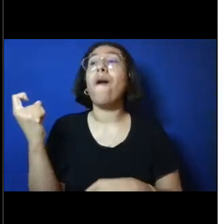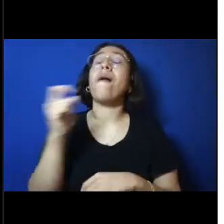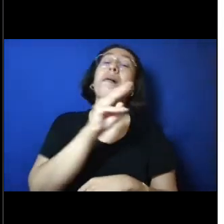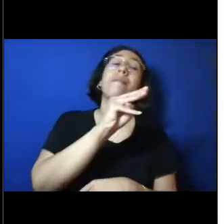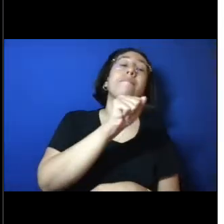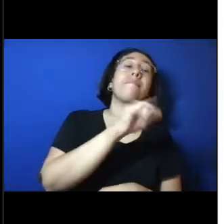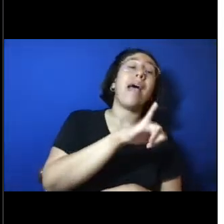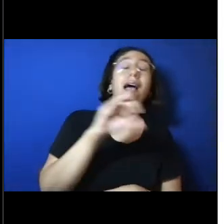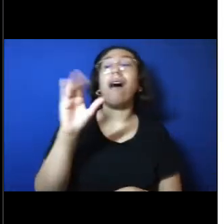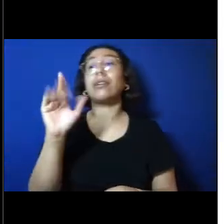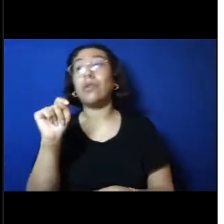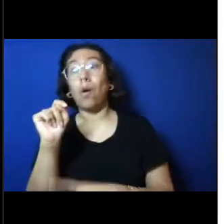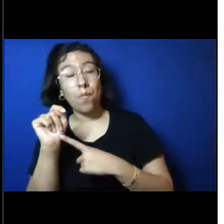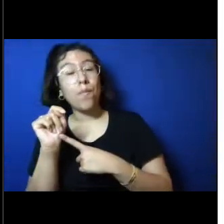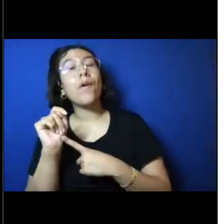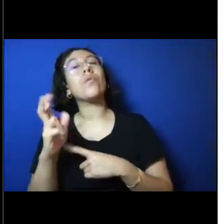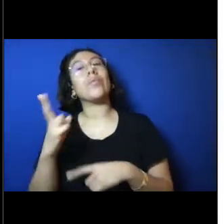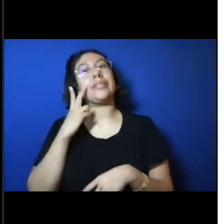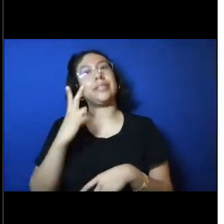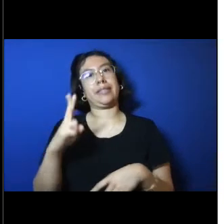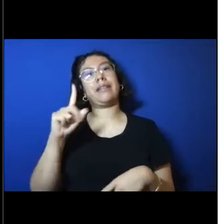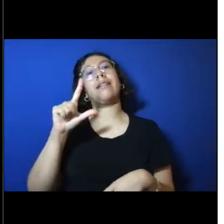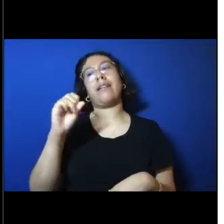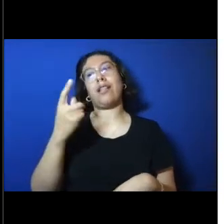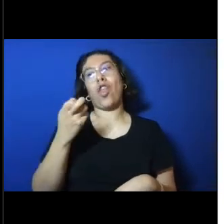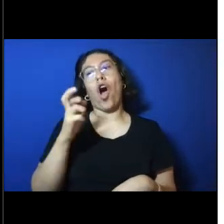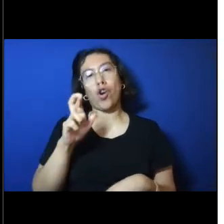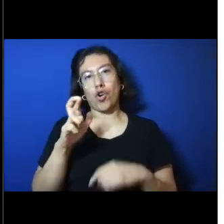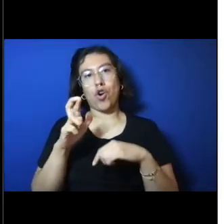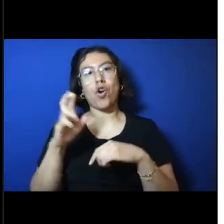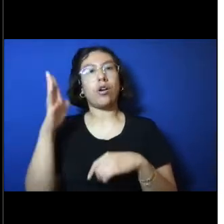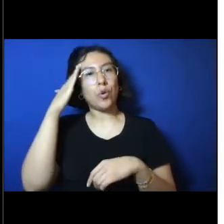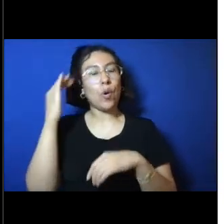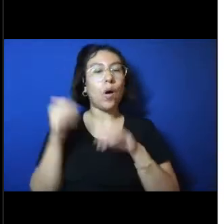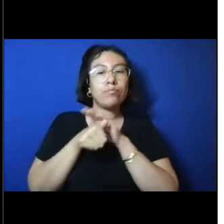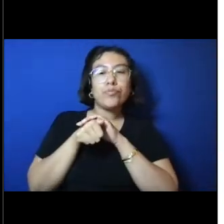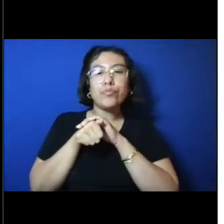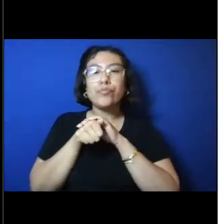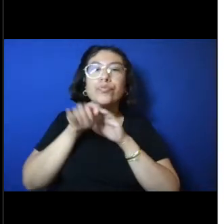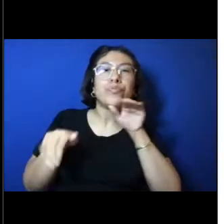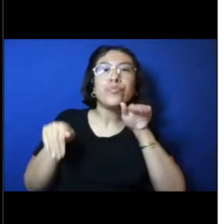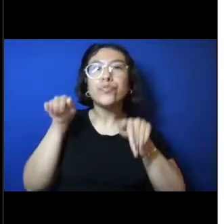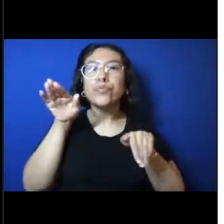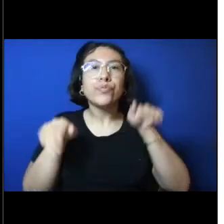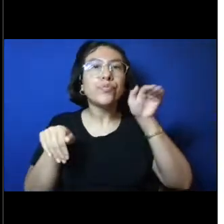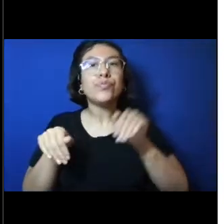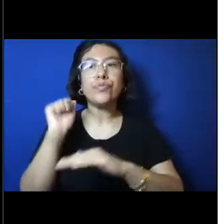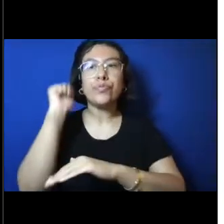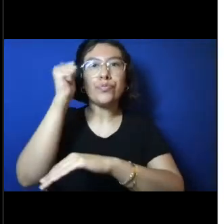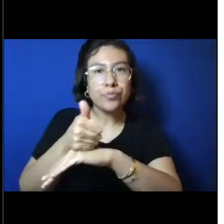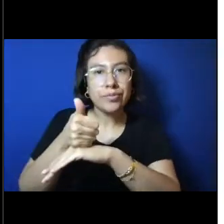you are likely to see a loggerhead turtle crawl up on the beach and nest. If you do that, don't interact with the turtle,